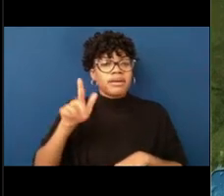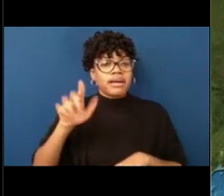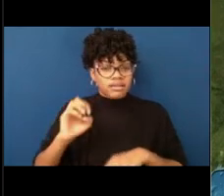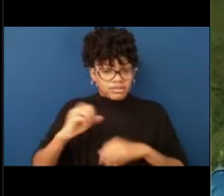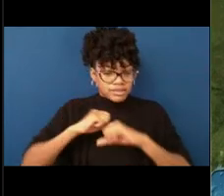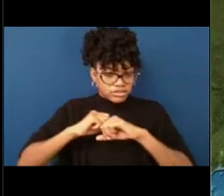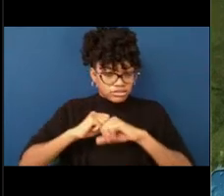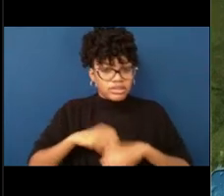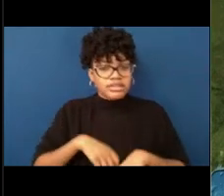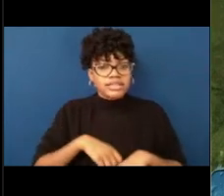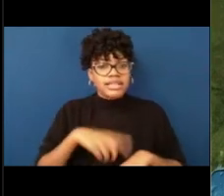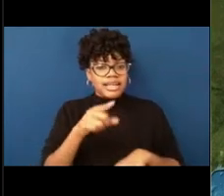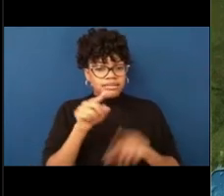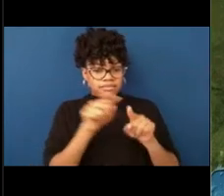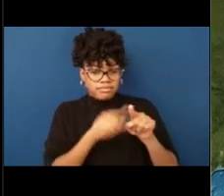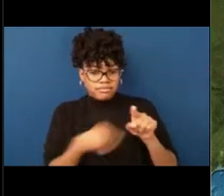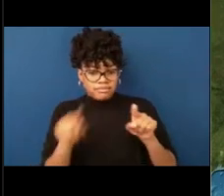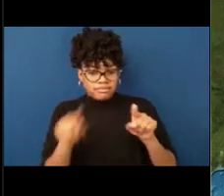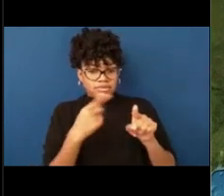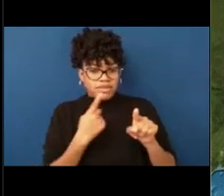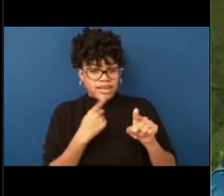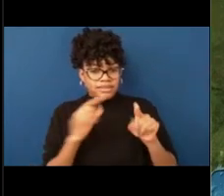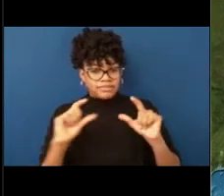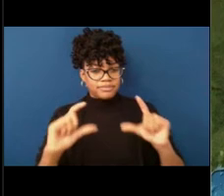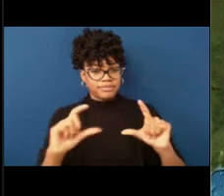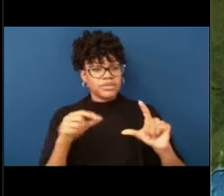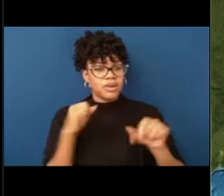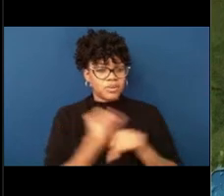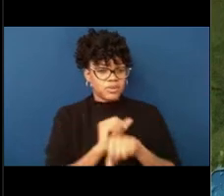Papahānaumokuākea Marine National Monument.